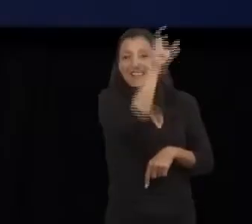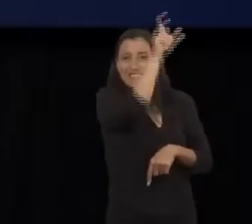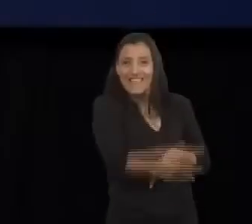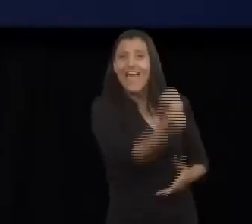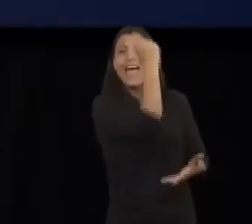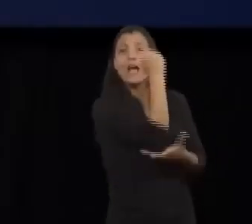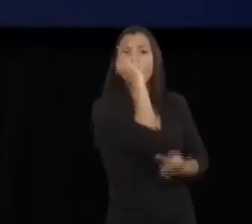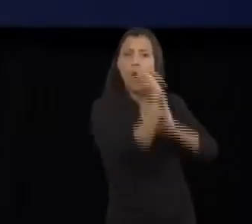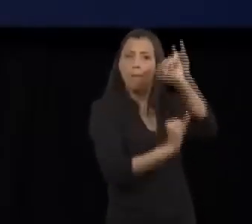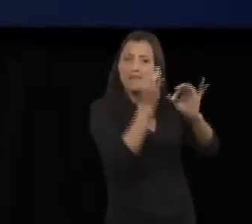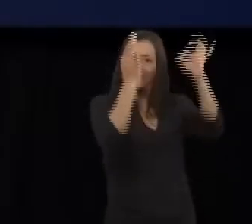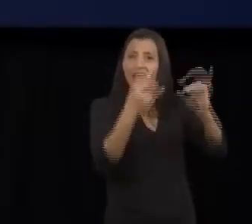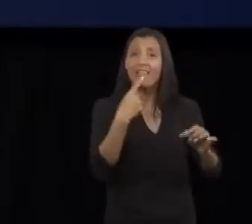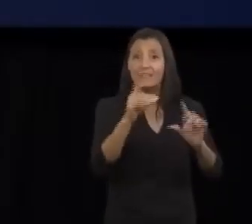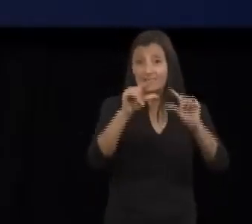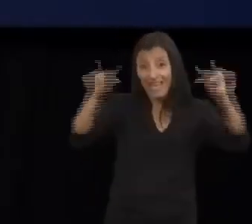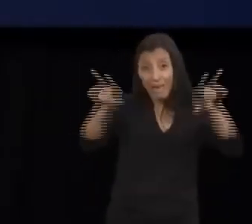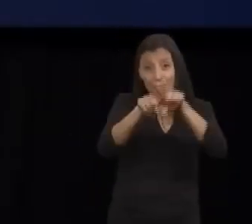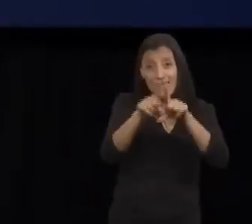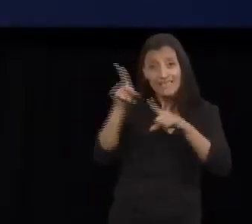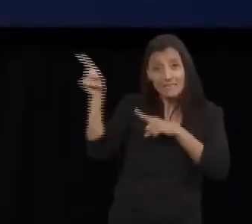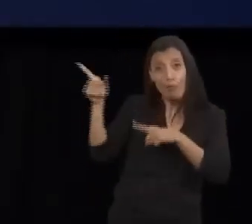basically, if these parameters are all given,